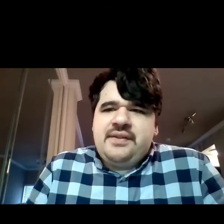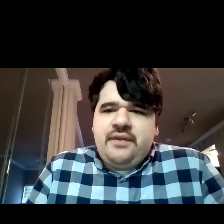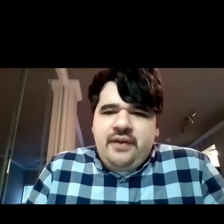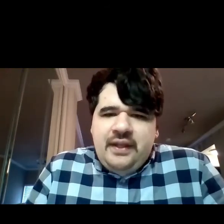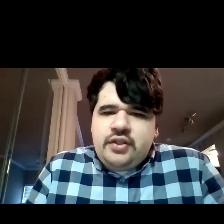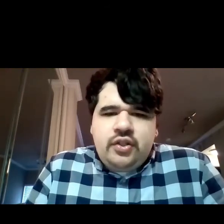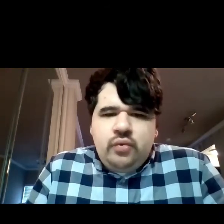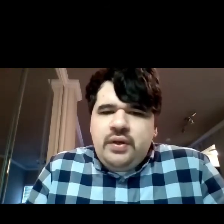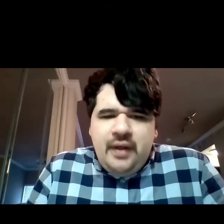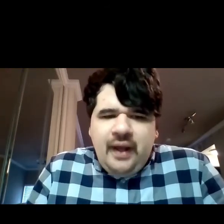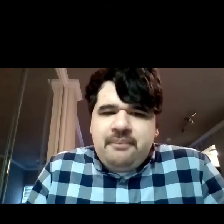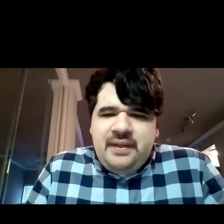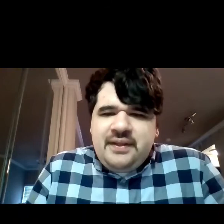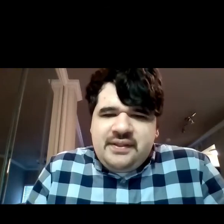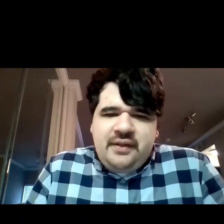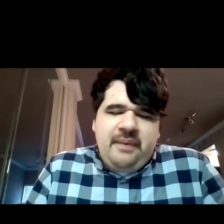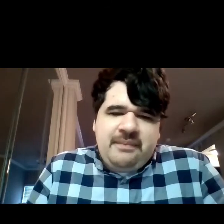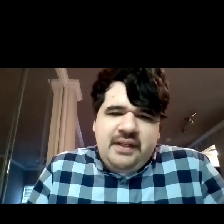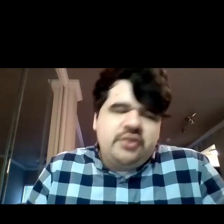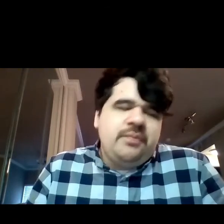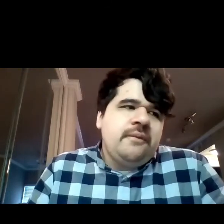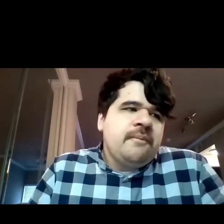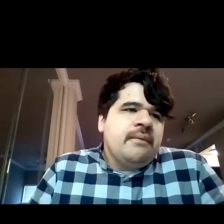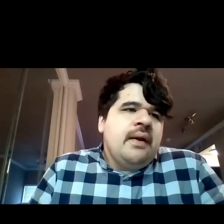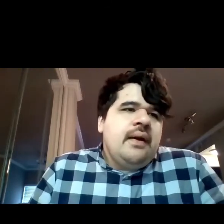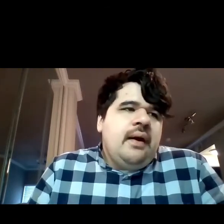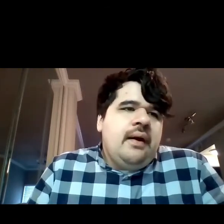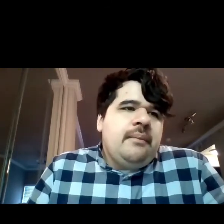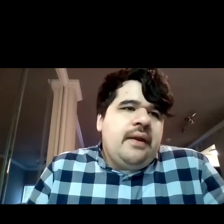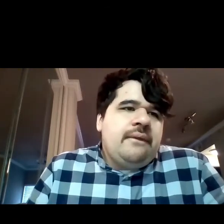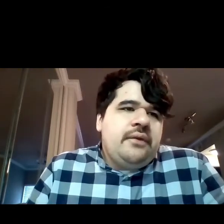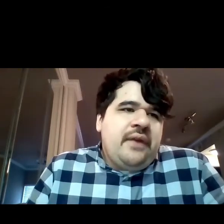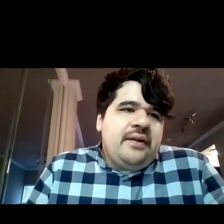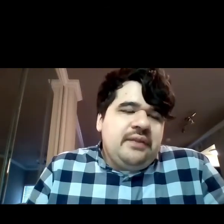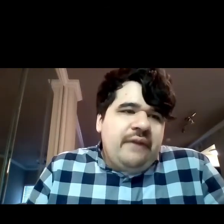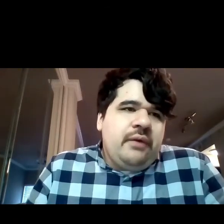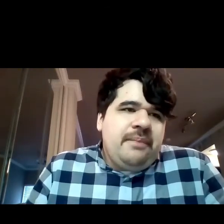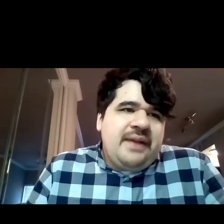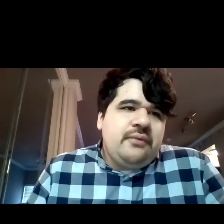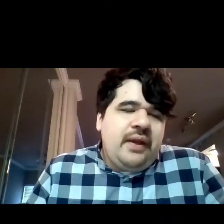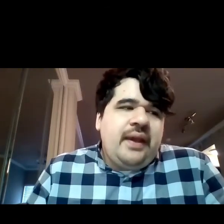because of your age, you would not be considered PABSS eligible. If you've had a loved one pass away,